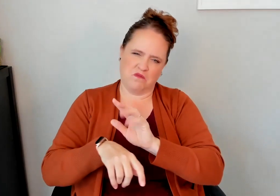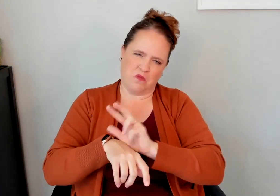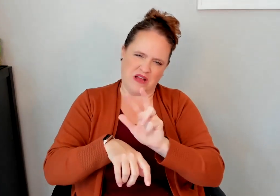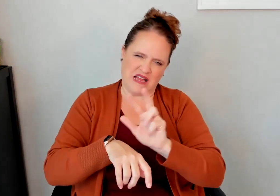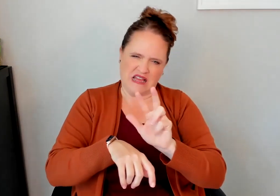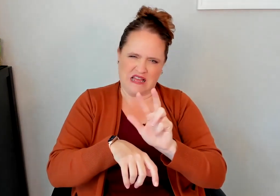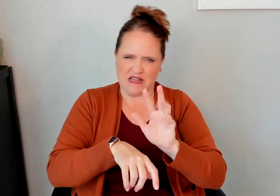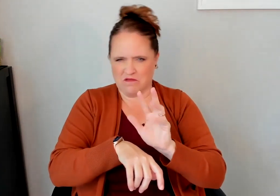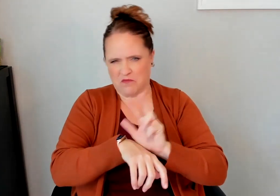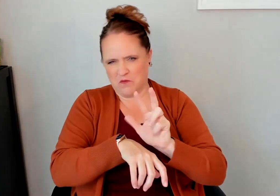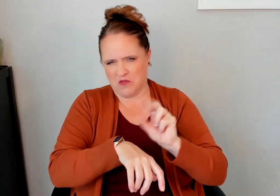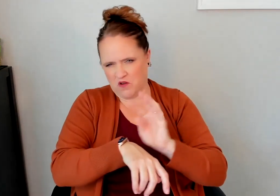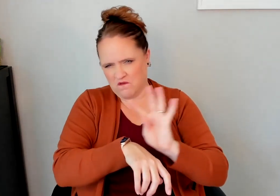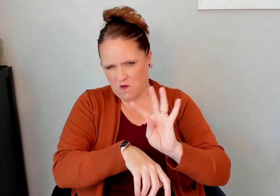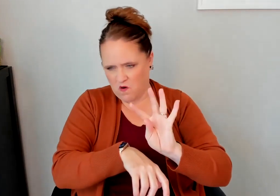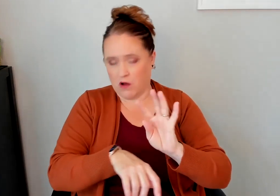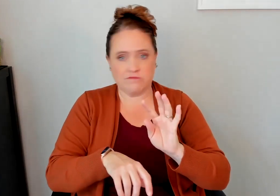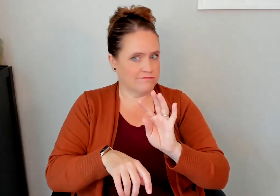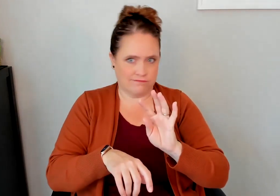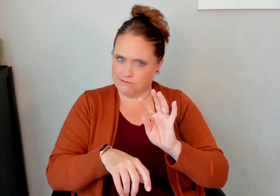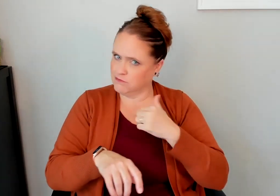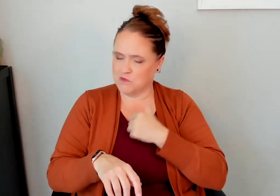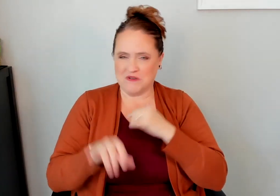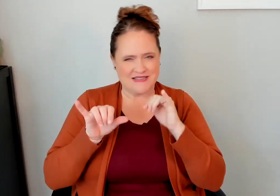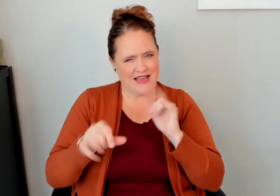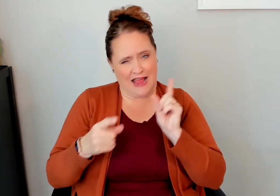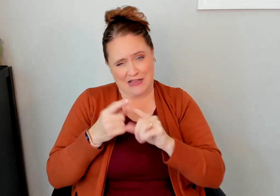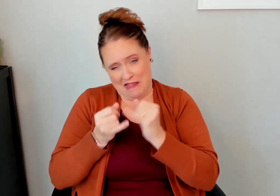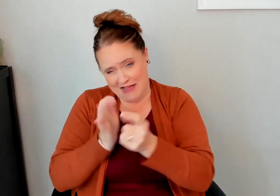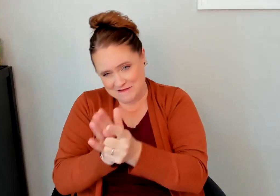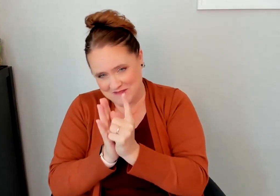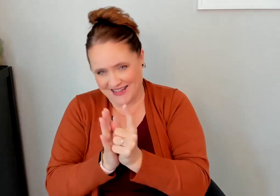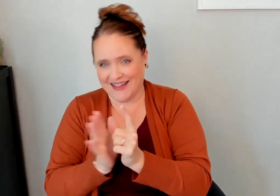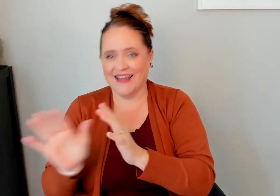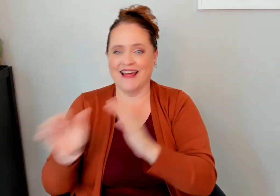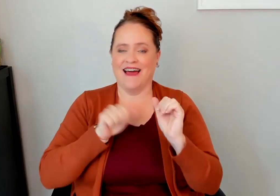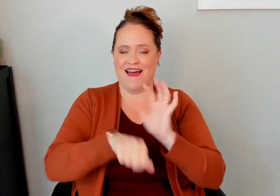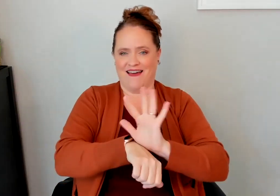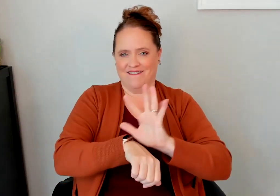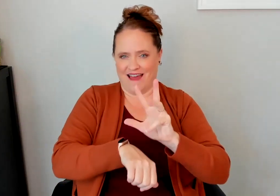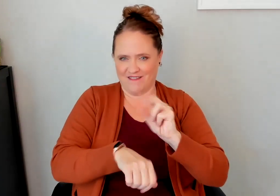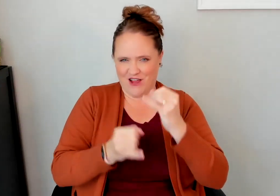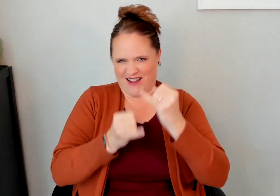3:30 or 4. but we stayed until the very last minute we took the last shuttle which for us